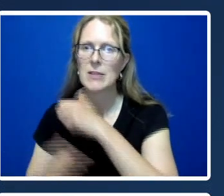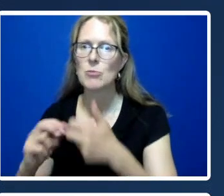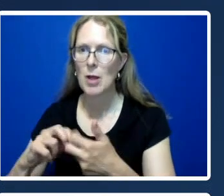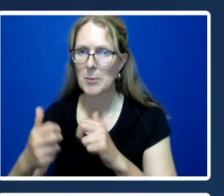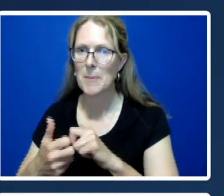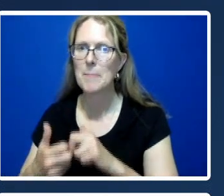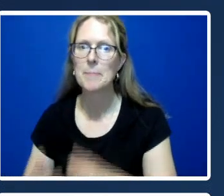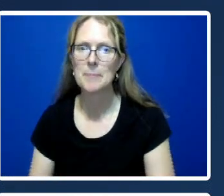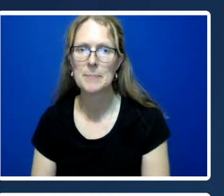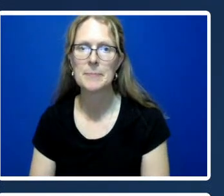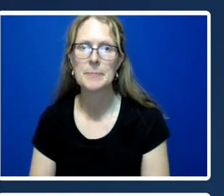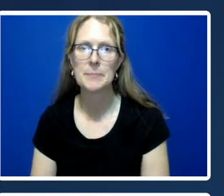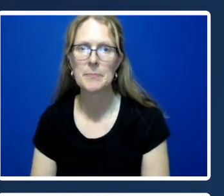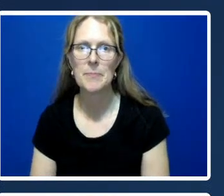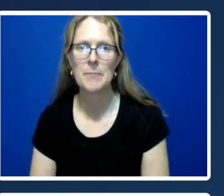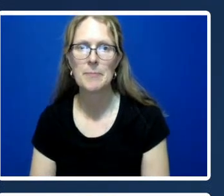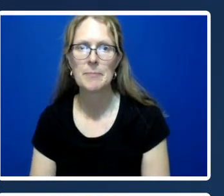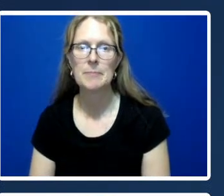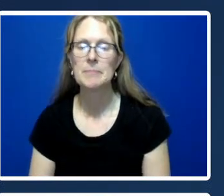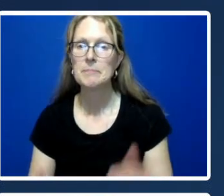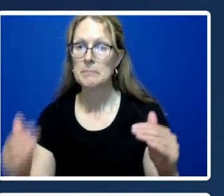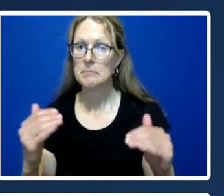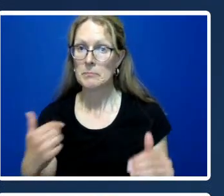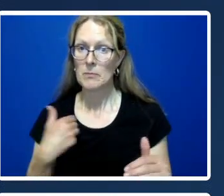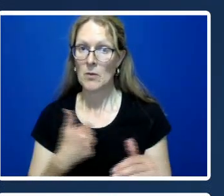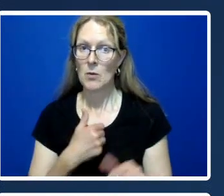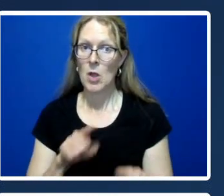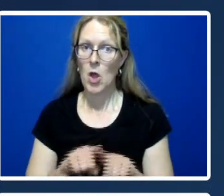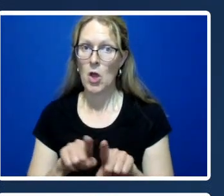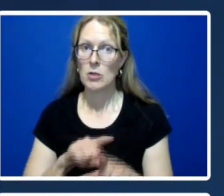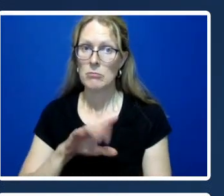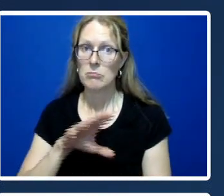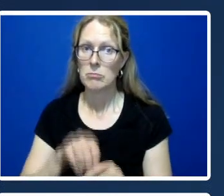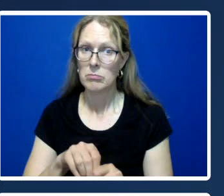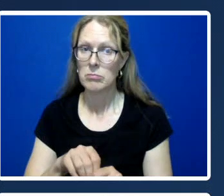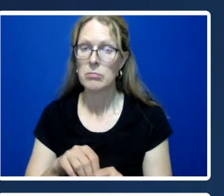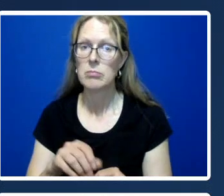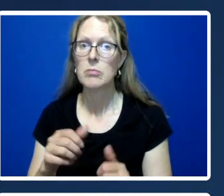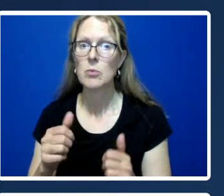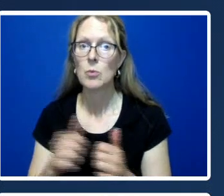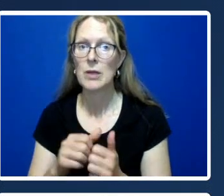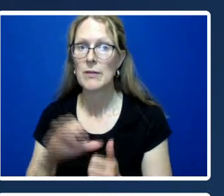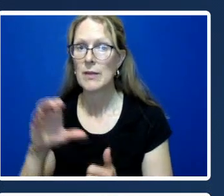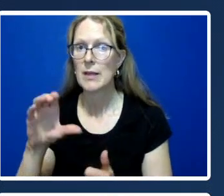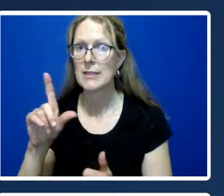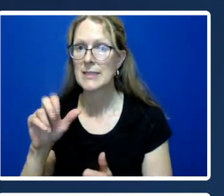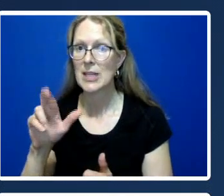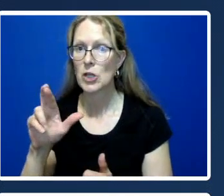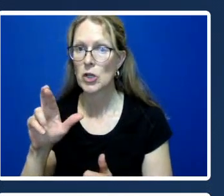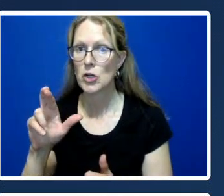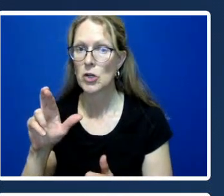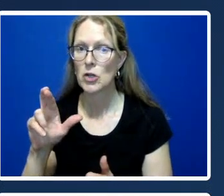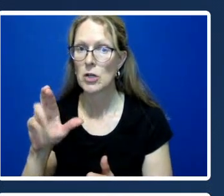We also participated in the program with Centre College and Danville High School. Together,